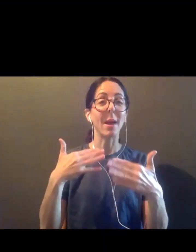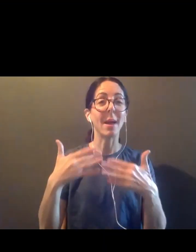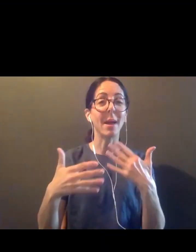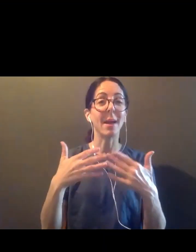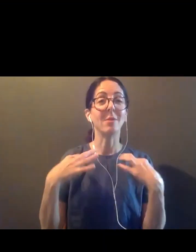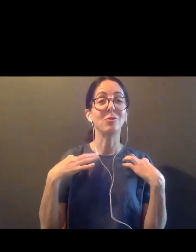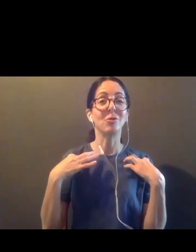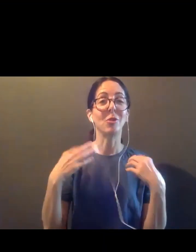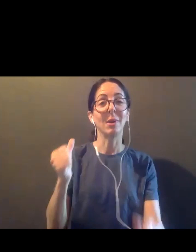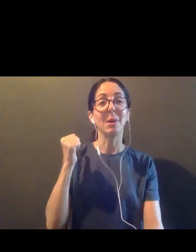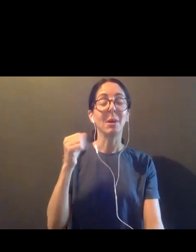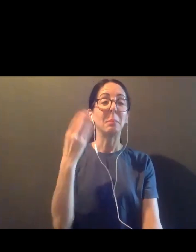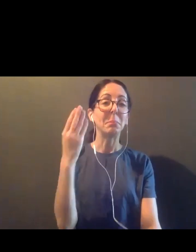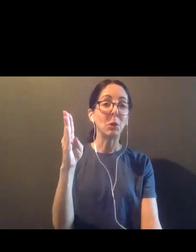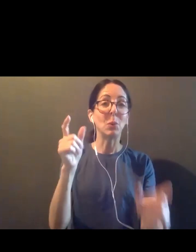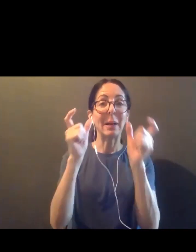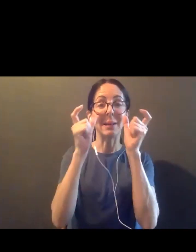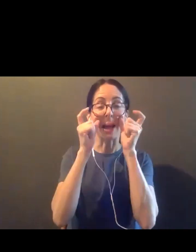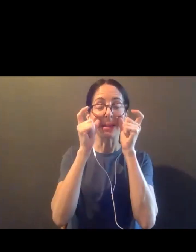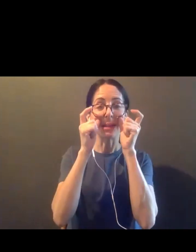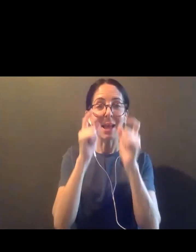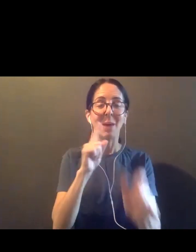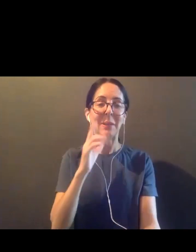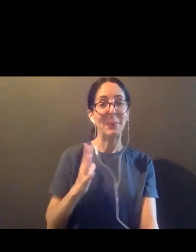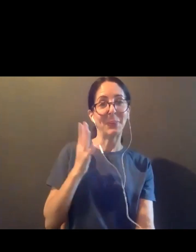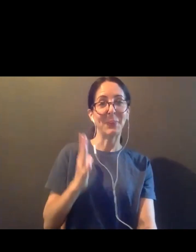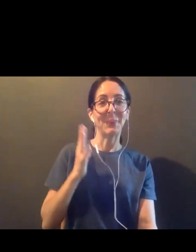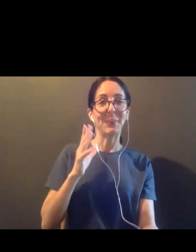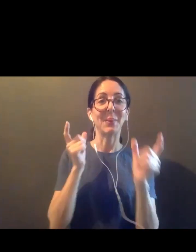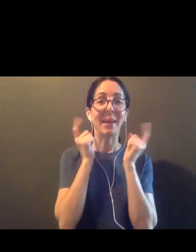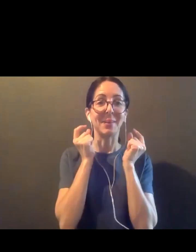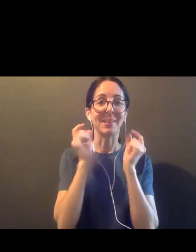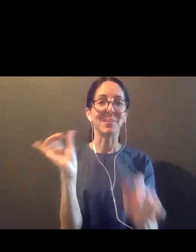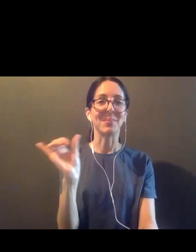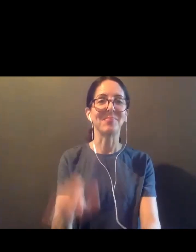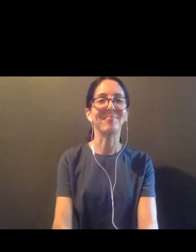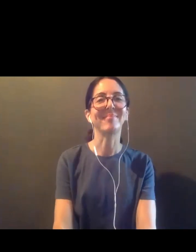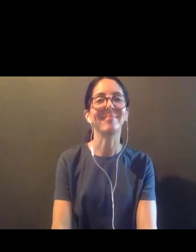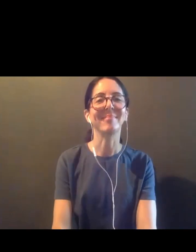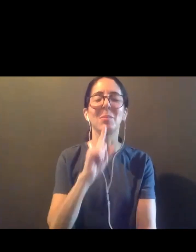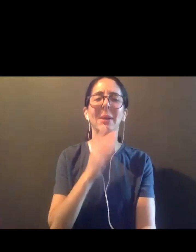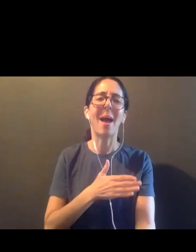I have a glasses and really fashionable earrings on. I am very happy to be here today.